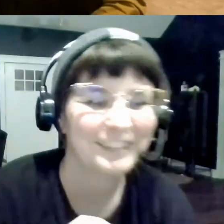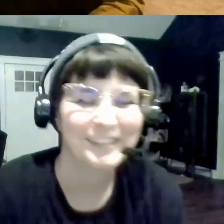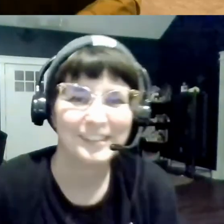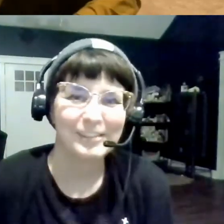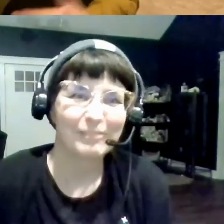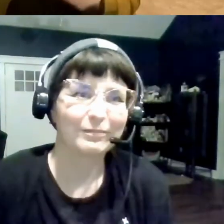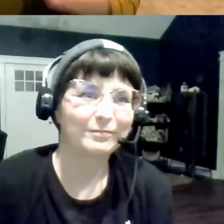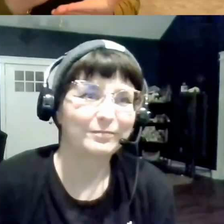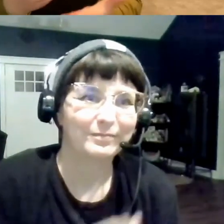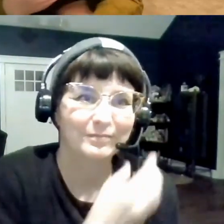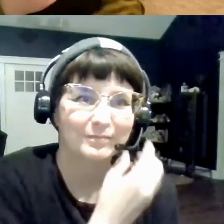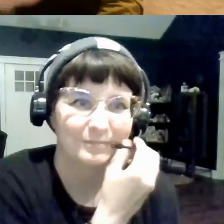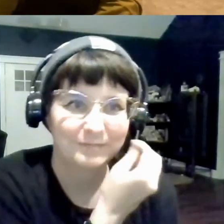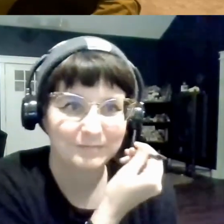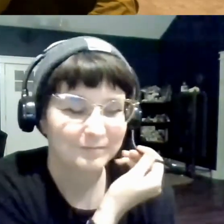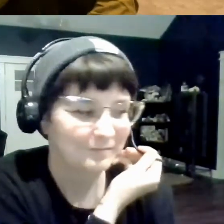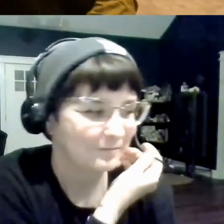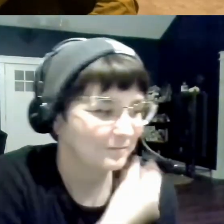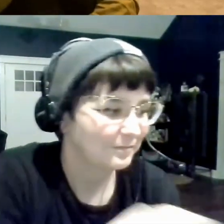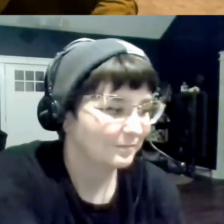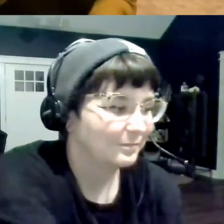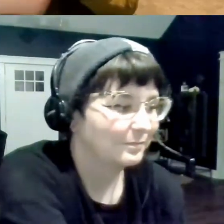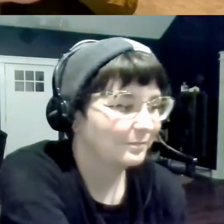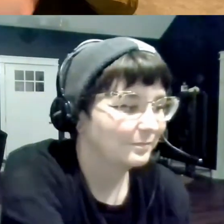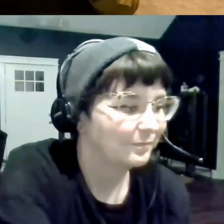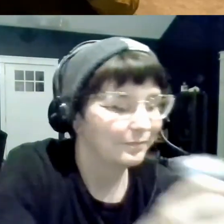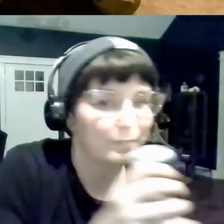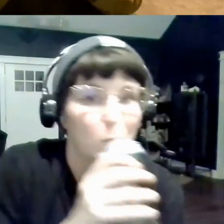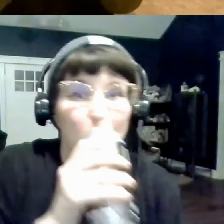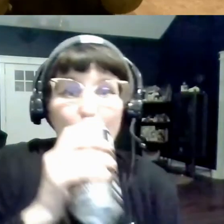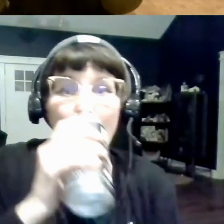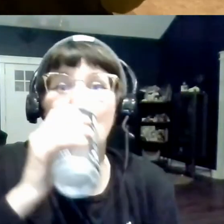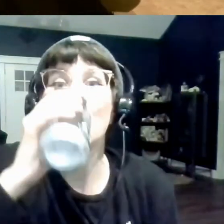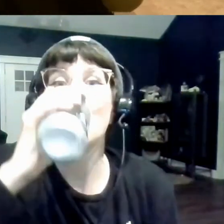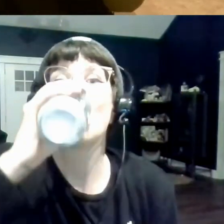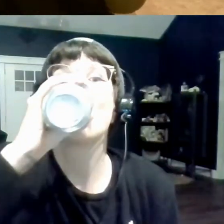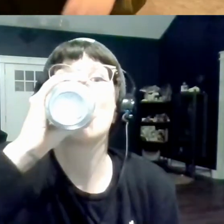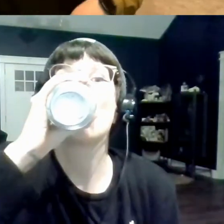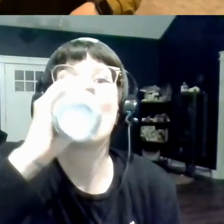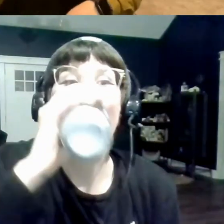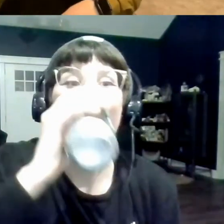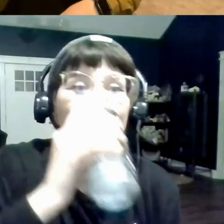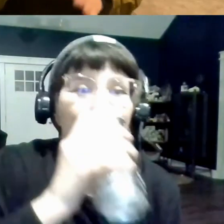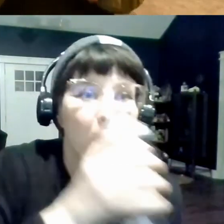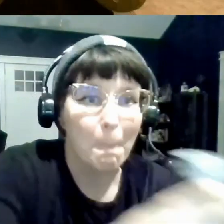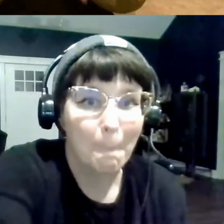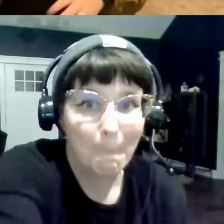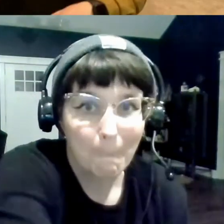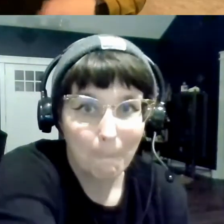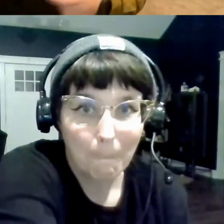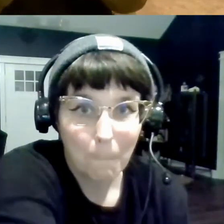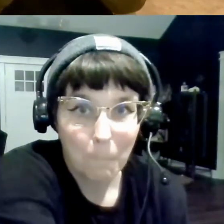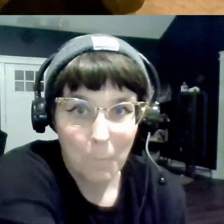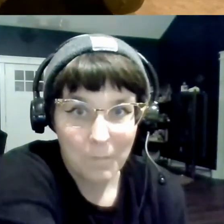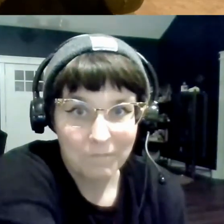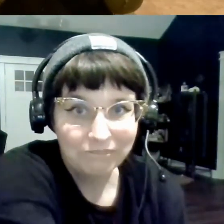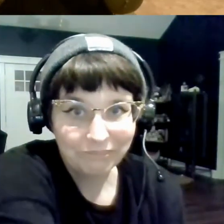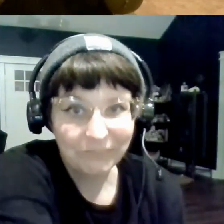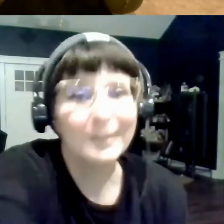I love talking about these things. I hate having to talk about them because of the reasons that led to all of us